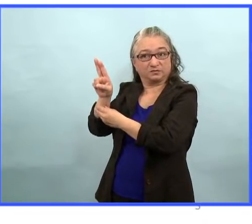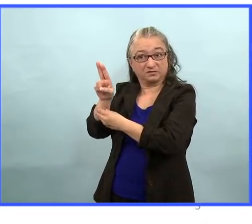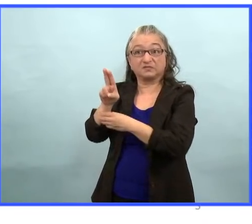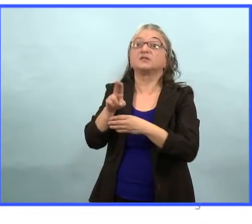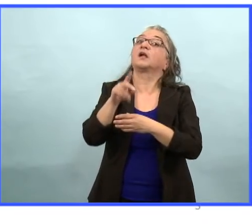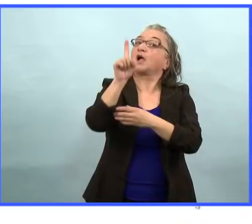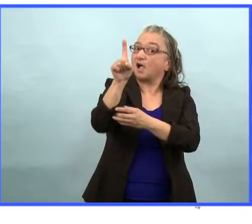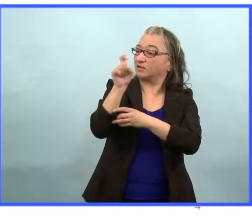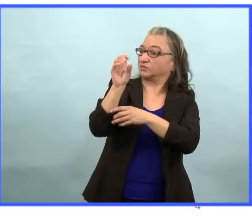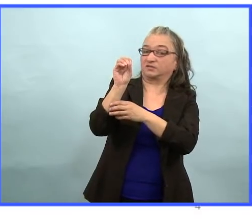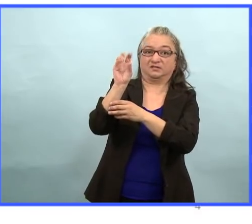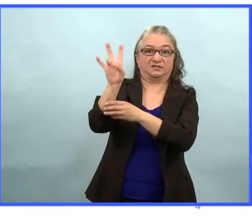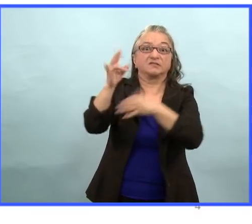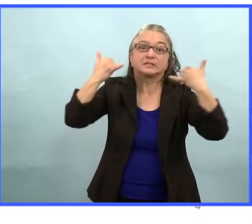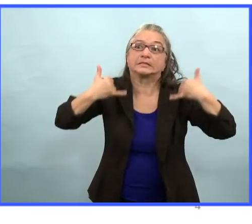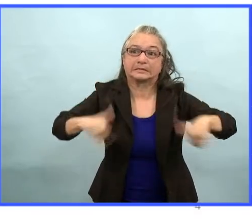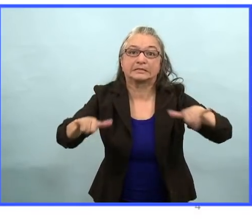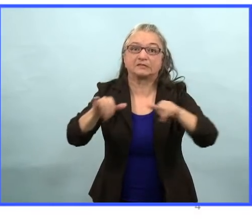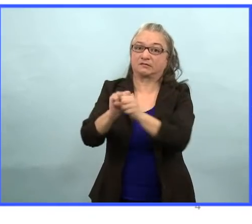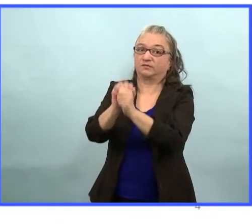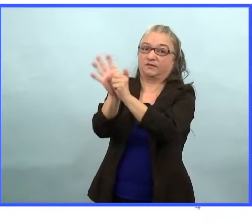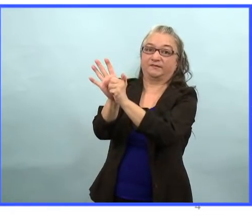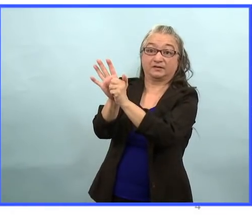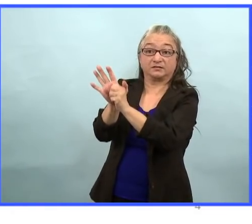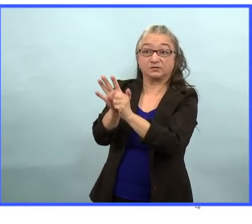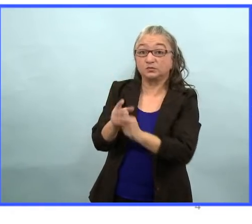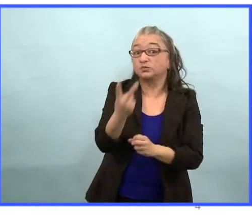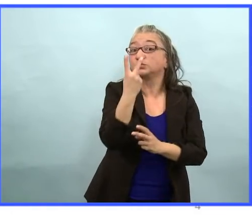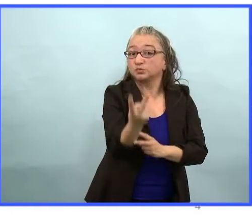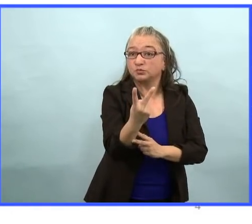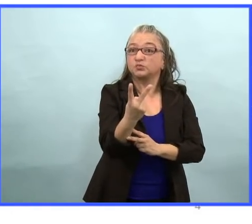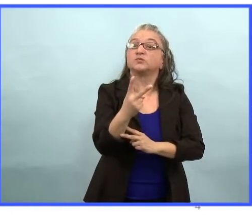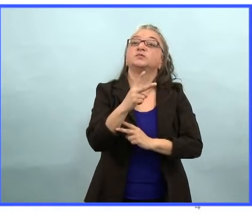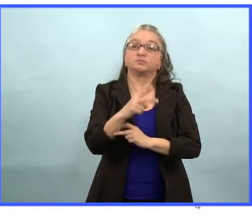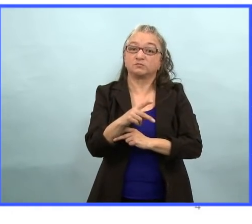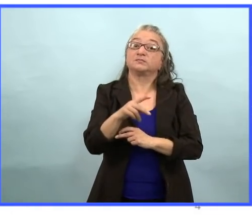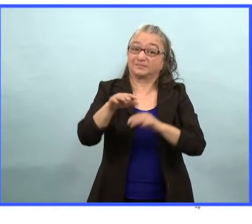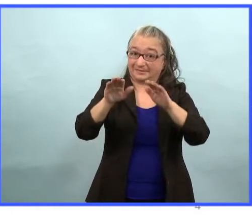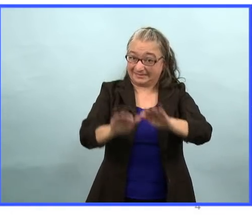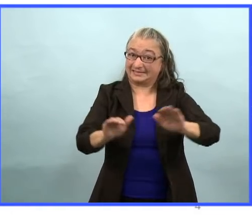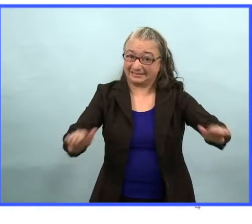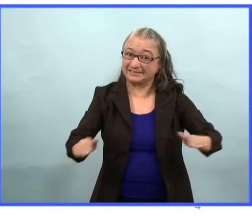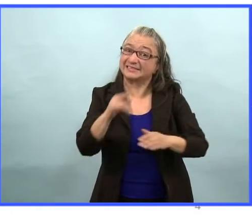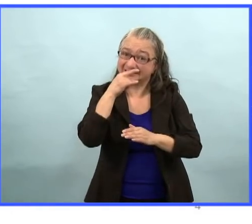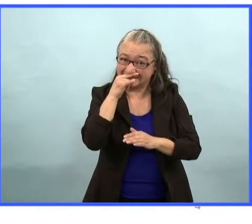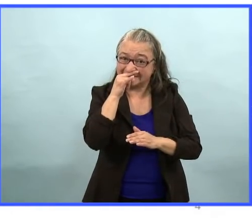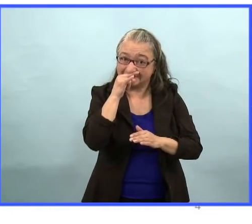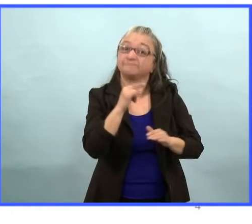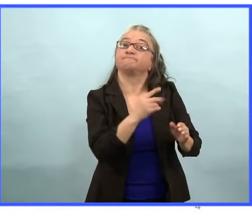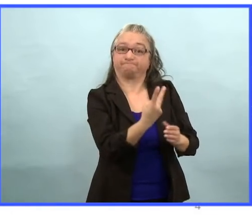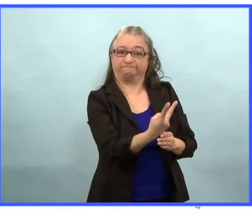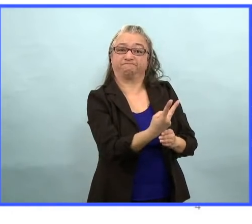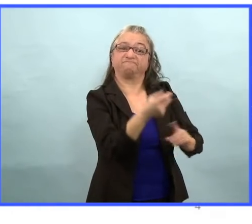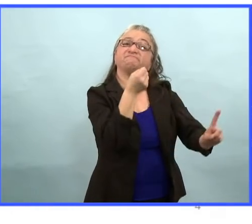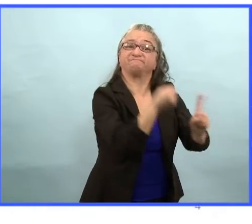were also two covered positive patients in our pediatric icu a few weeks ago while omicron was